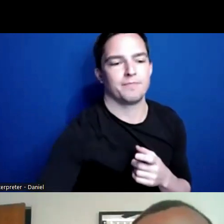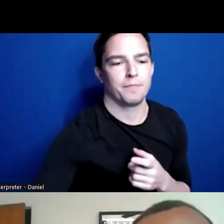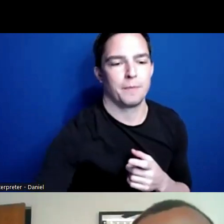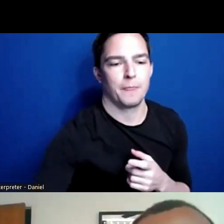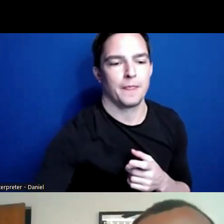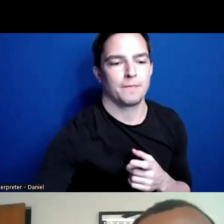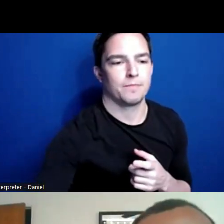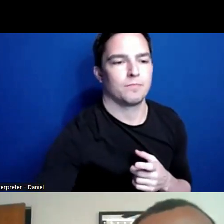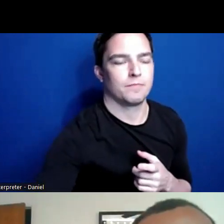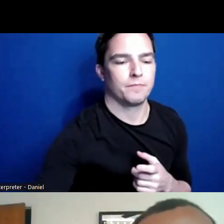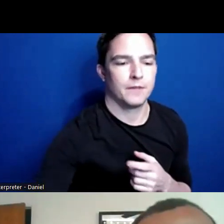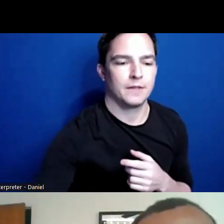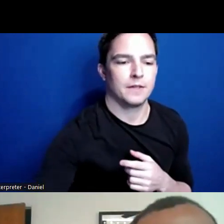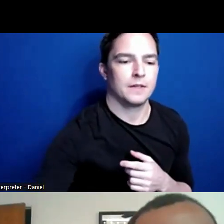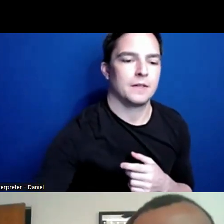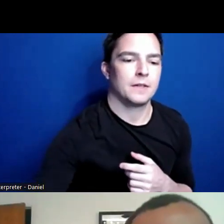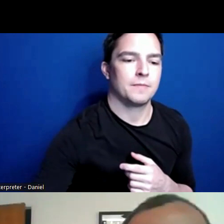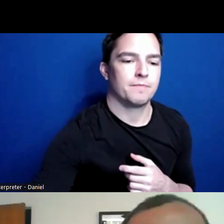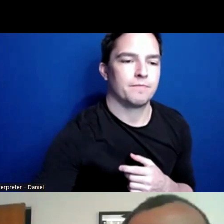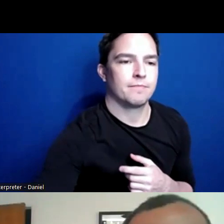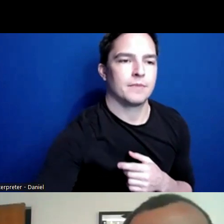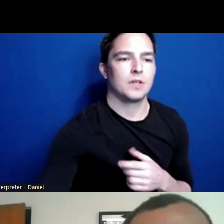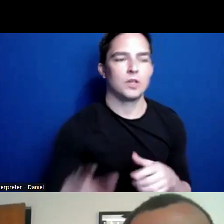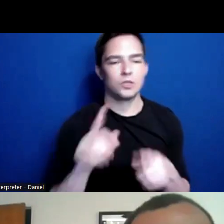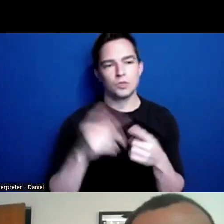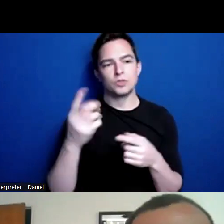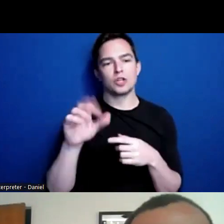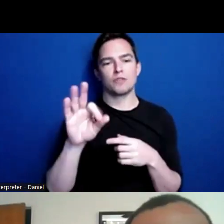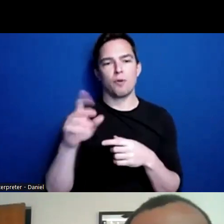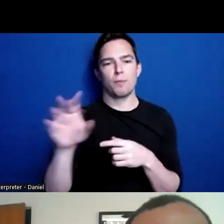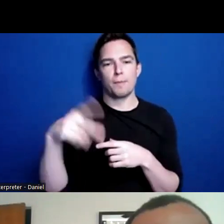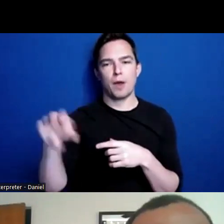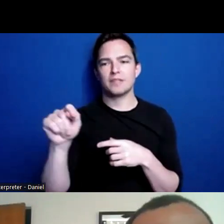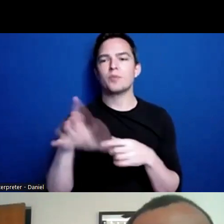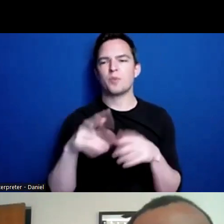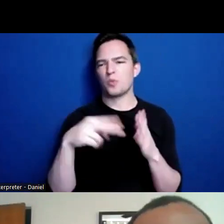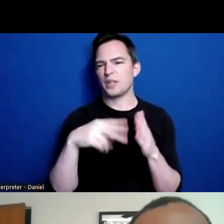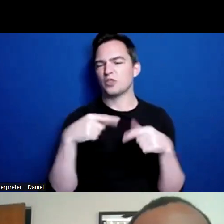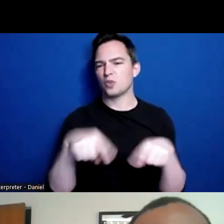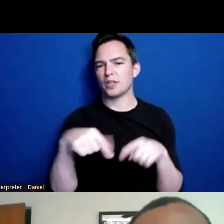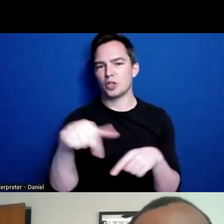Forber-Pratt. Questions will be read out loud during the open Q&A period for the speakers